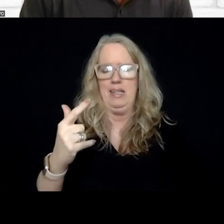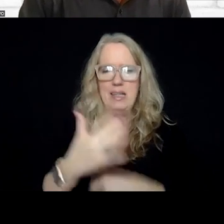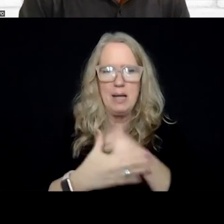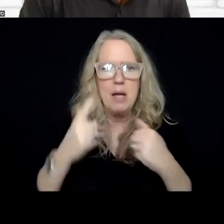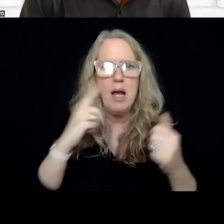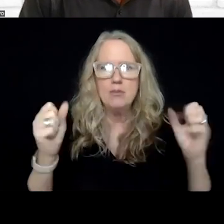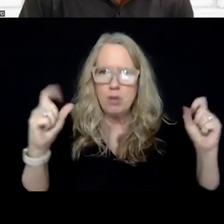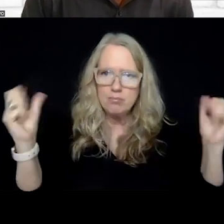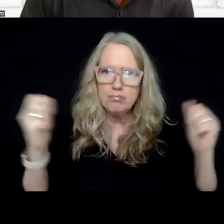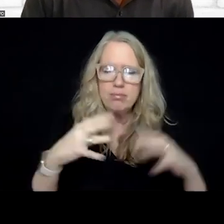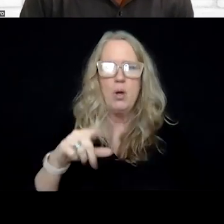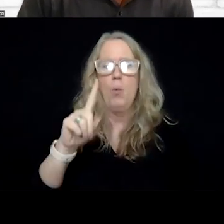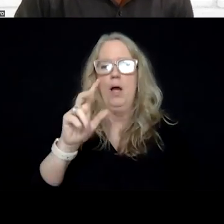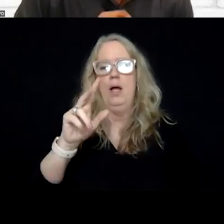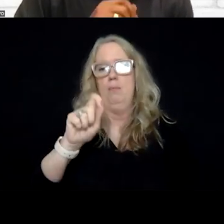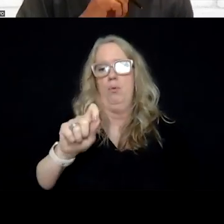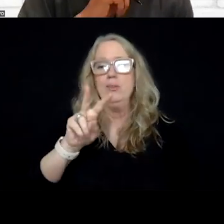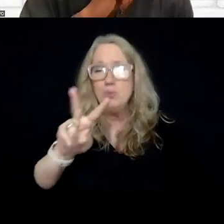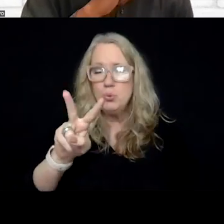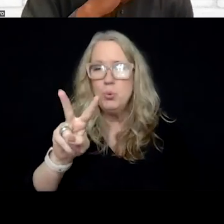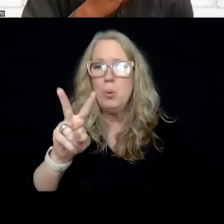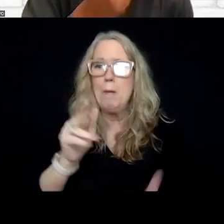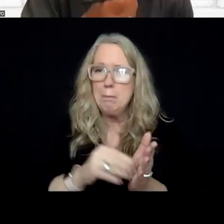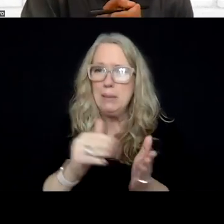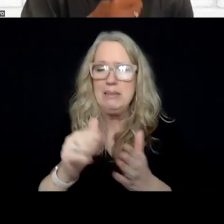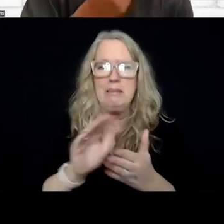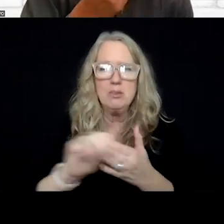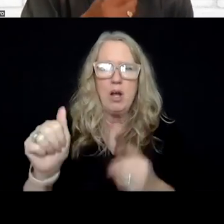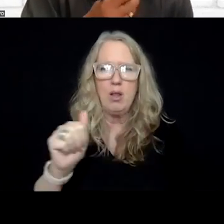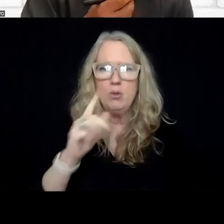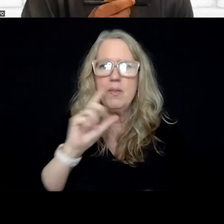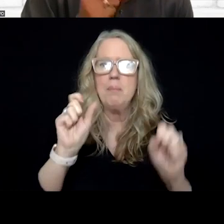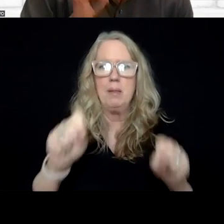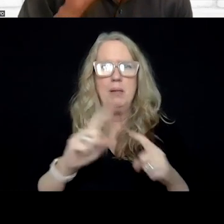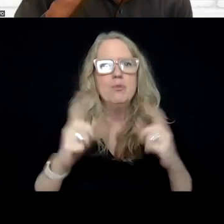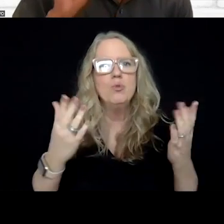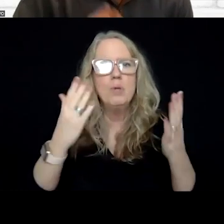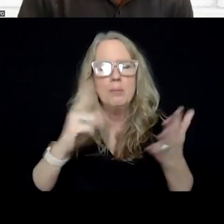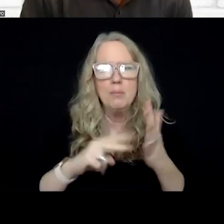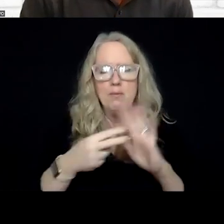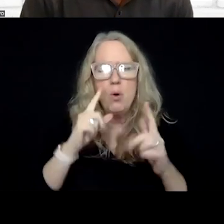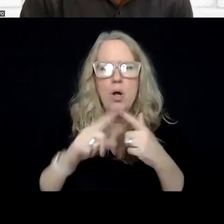AS MILLIONS OF DOLLARS FOR REVENUE TO RAISE OVER THE NEXT FIVE